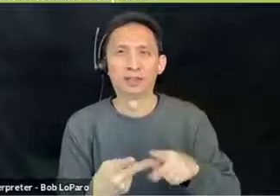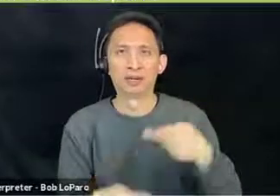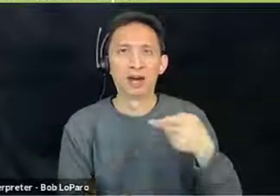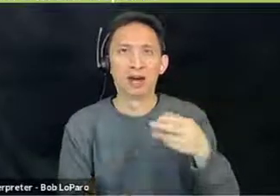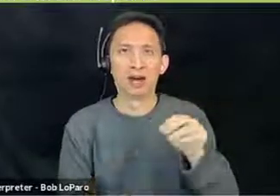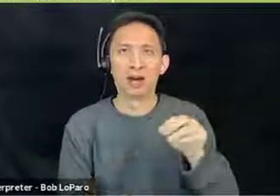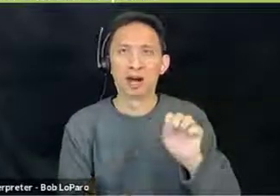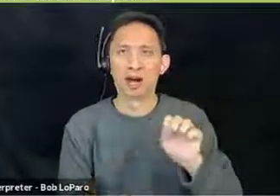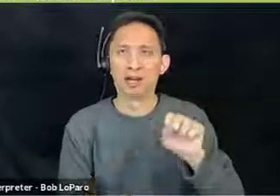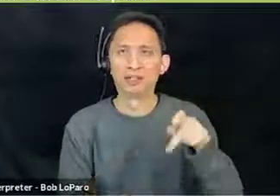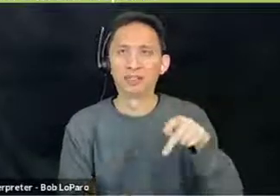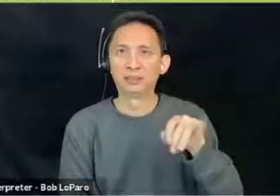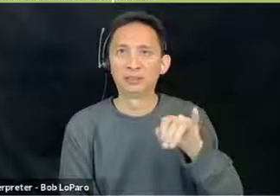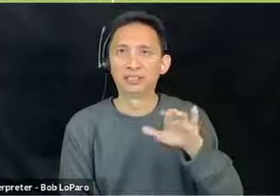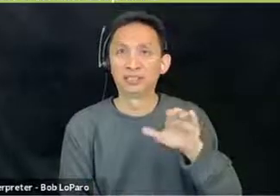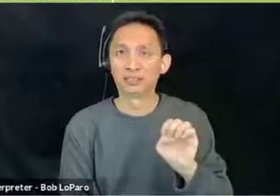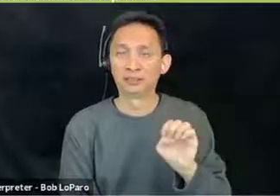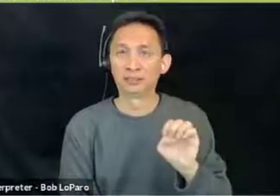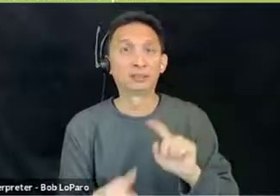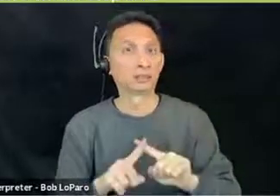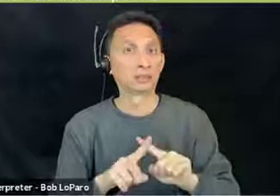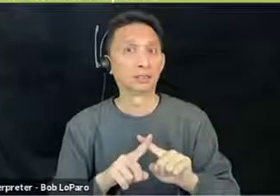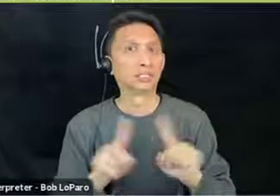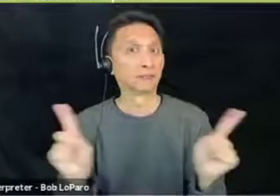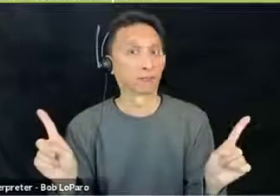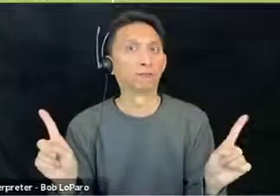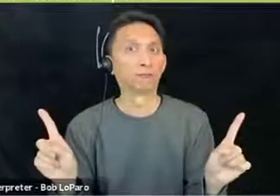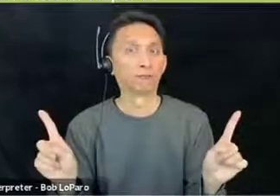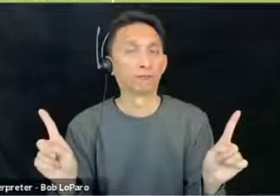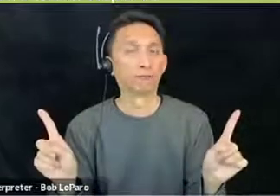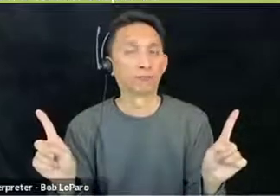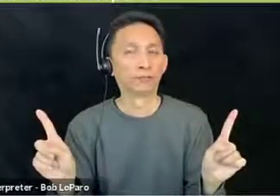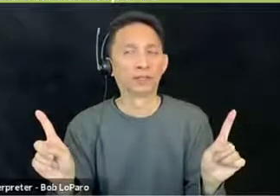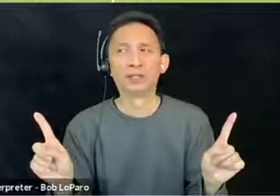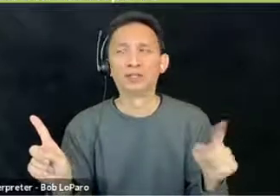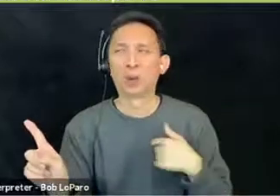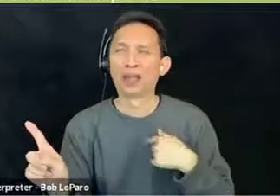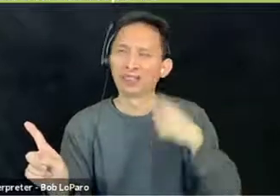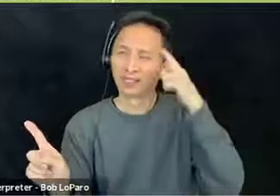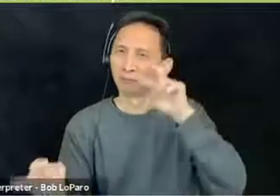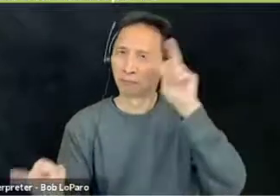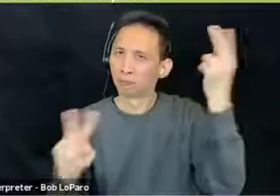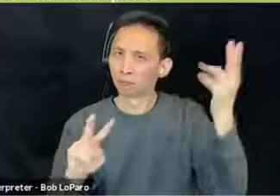And I think that's starting to dissipate a little bit now,